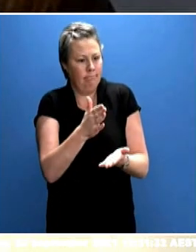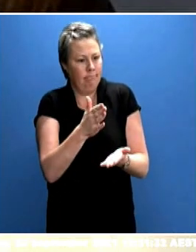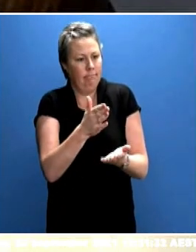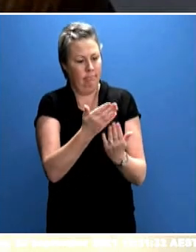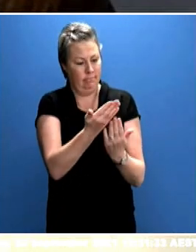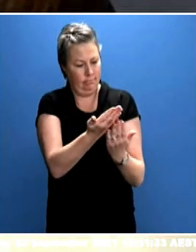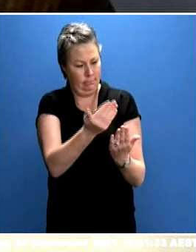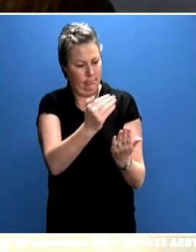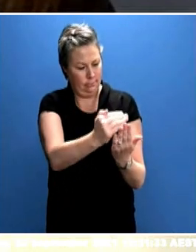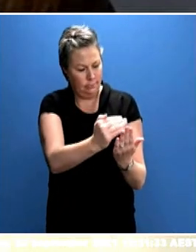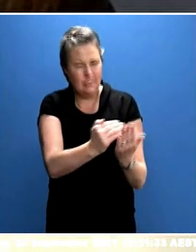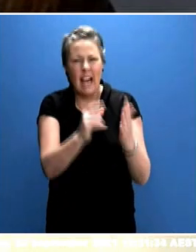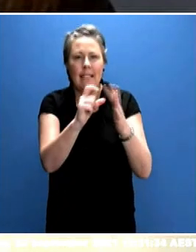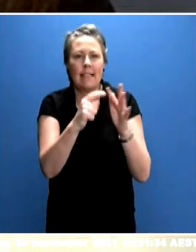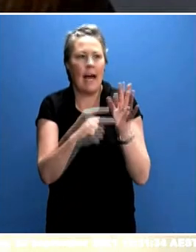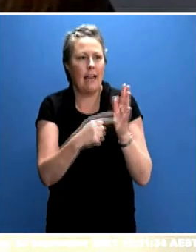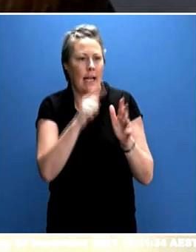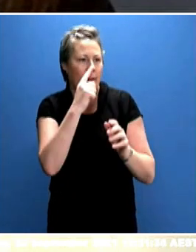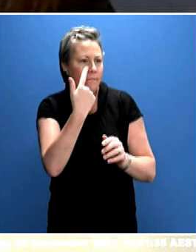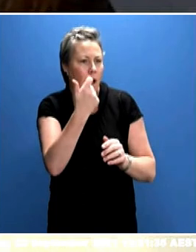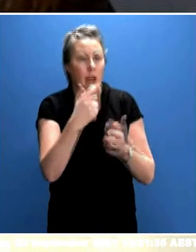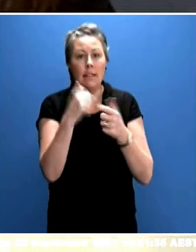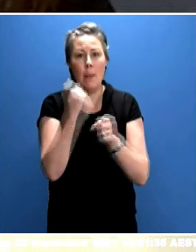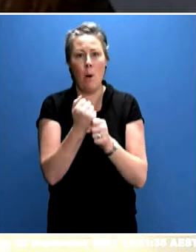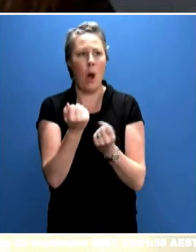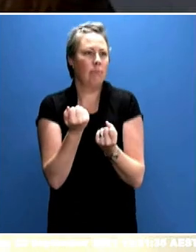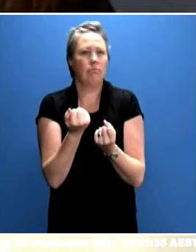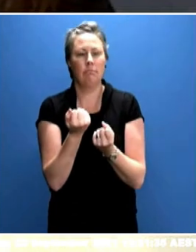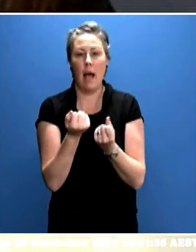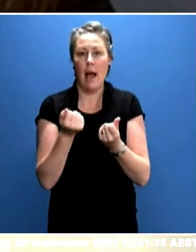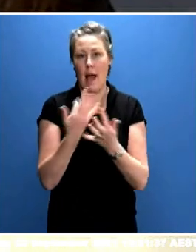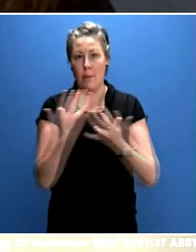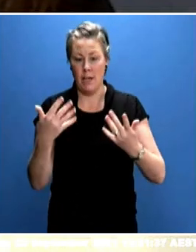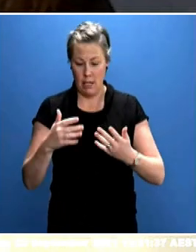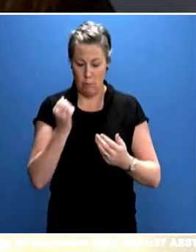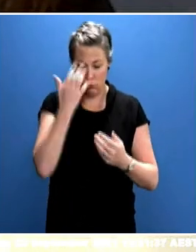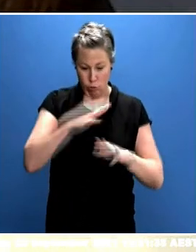in relation to, for example, the numbers of Aboriginal children going